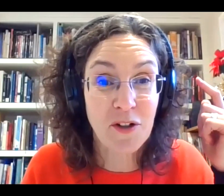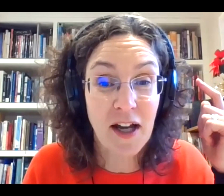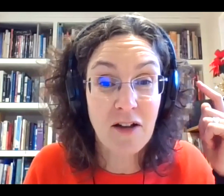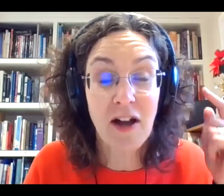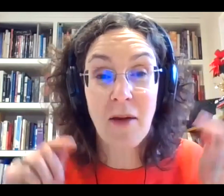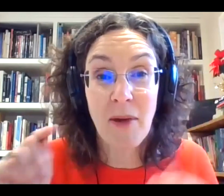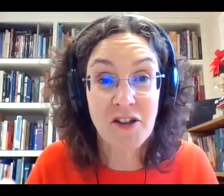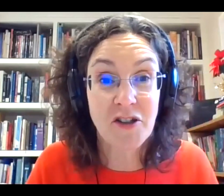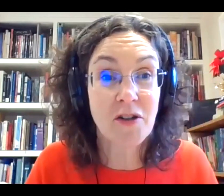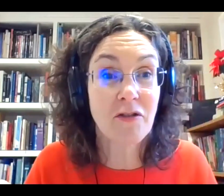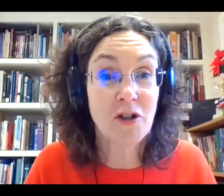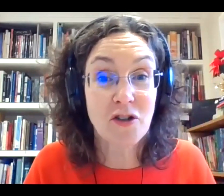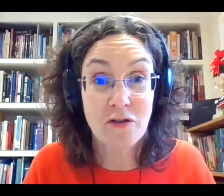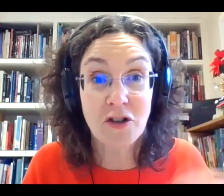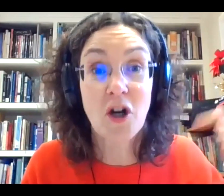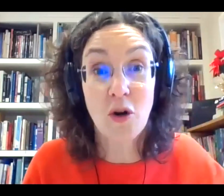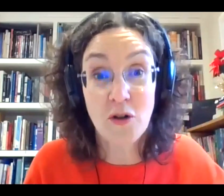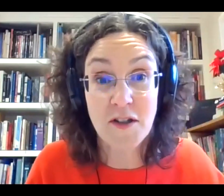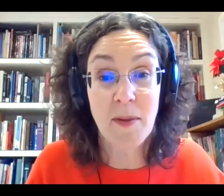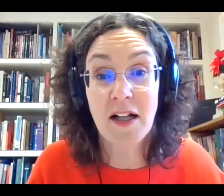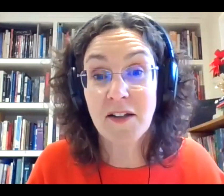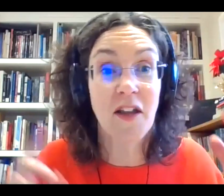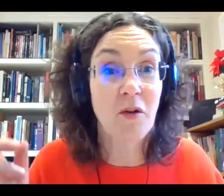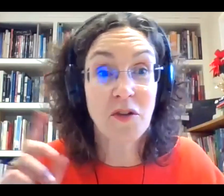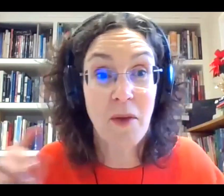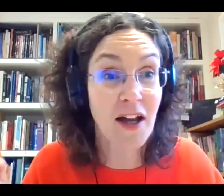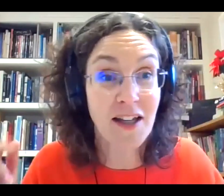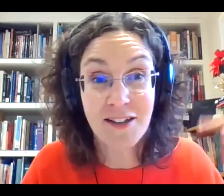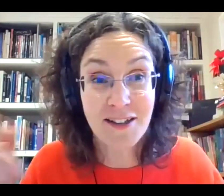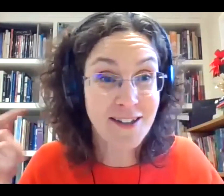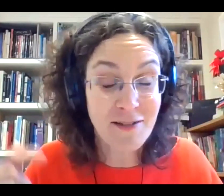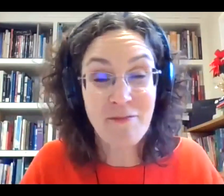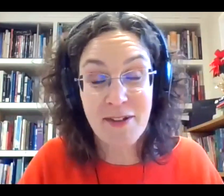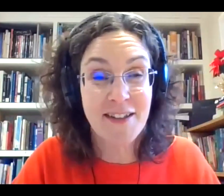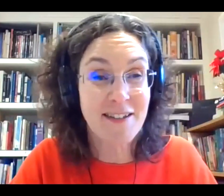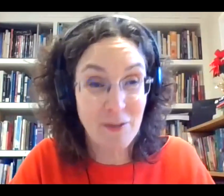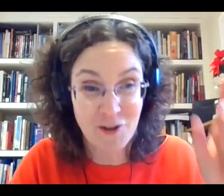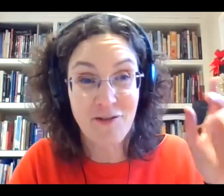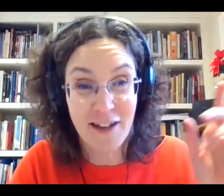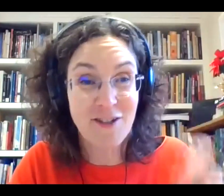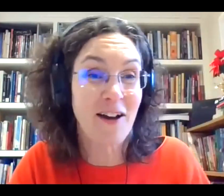were going to have Amanda do the voiceover or Isabelle, so that was my misconception, that's